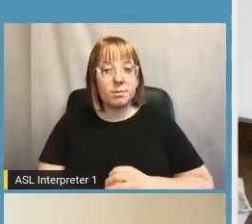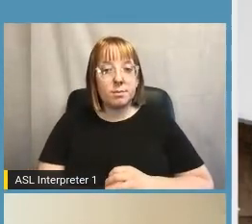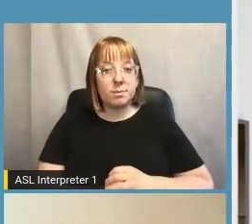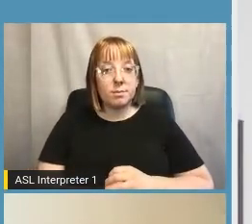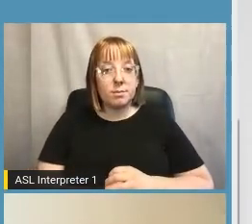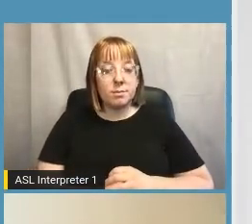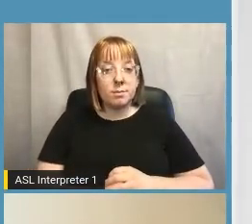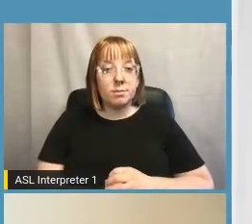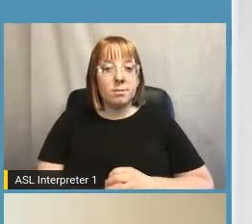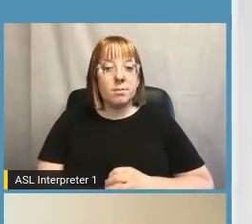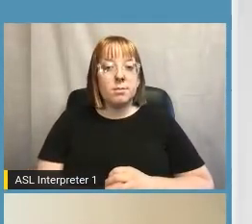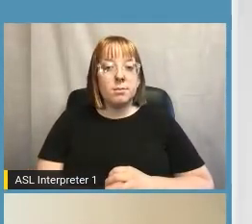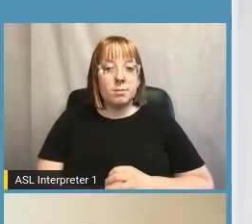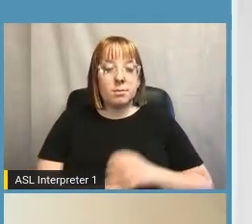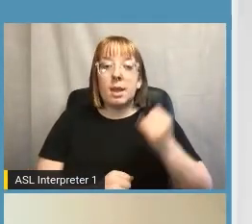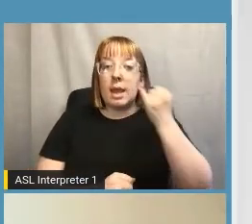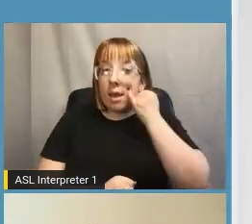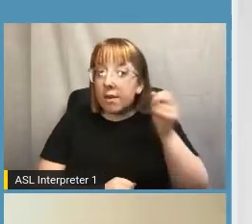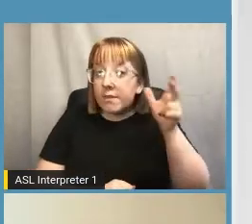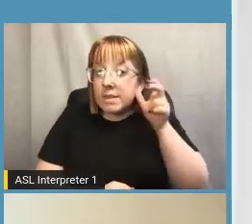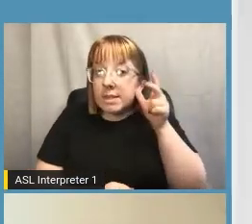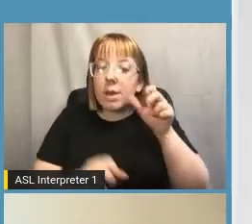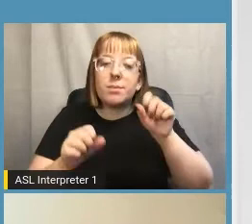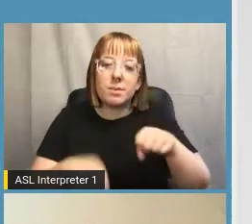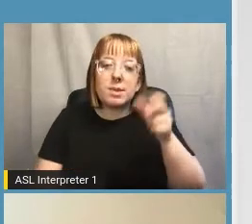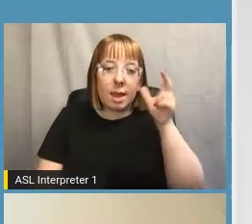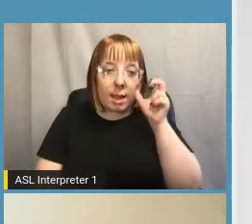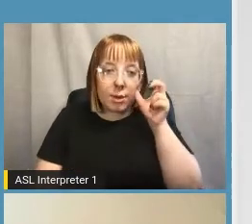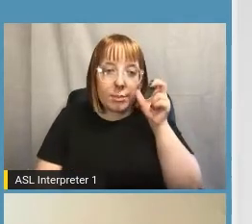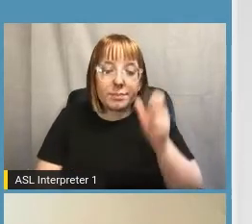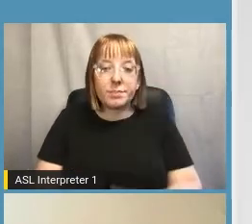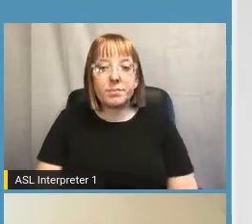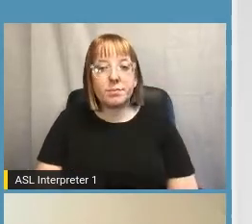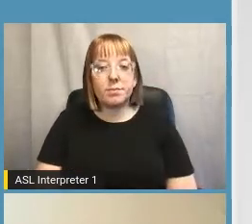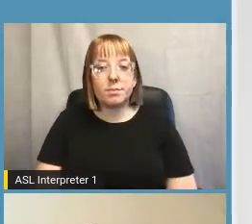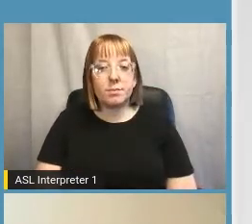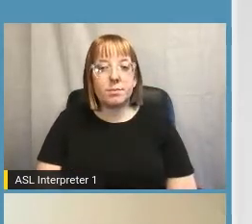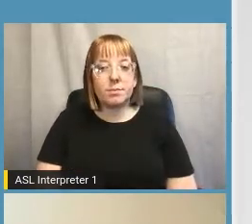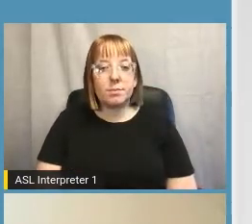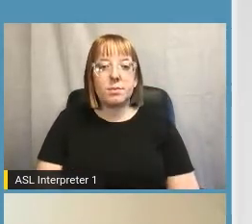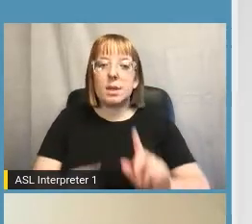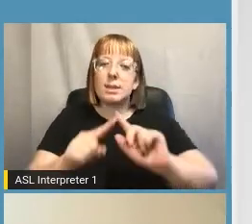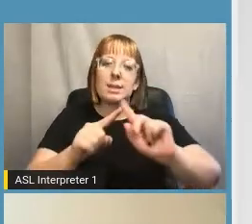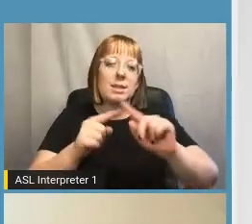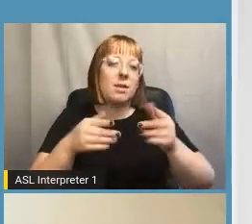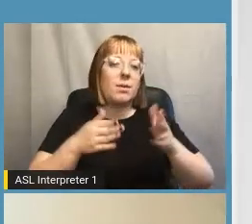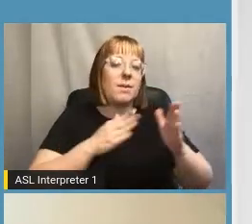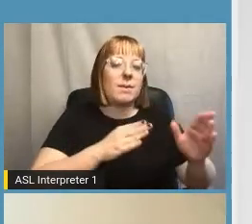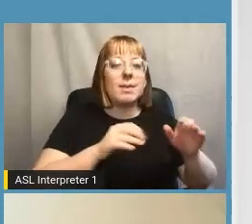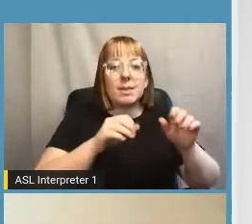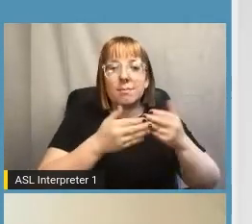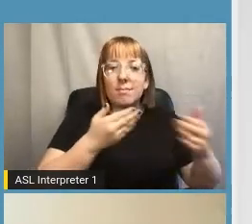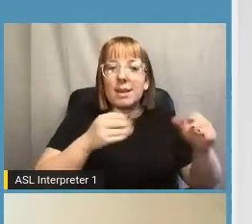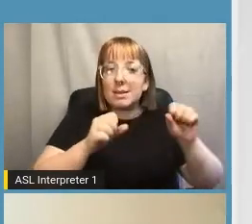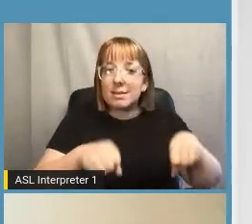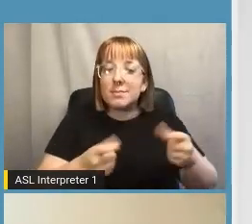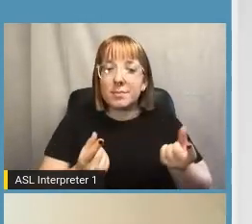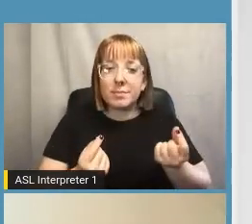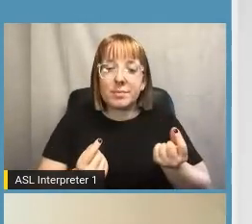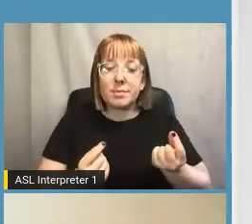and then if there were sound you would hear the sound as well so all these are different things you could do so this is [ __ ] matrix there are other spaces similar to this